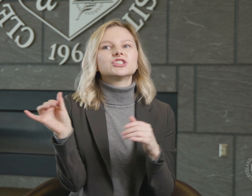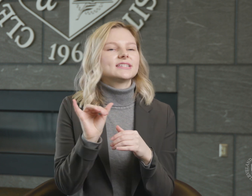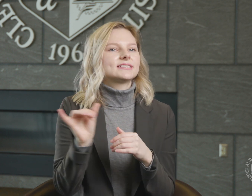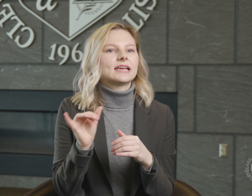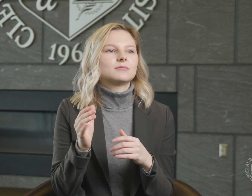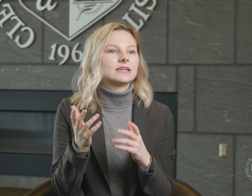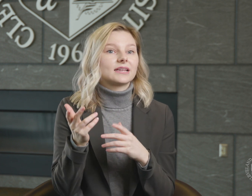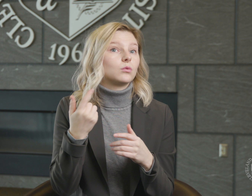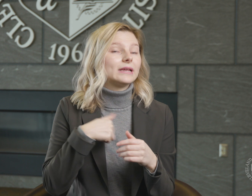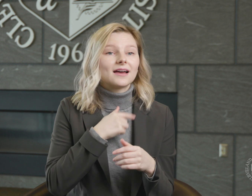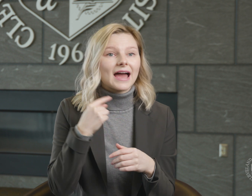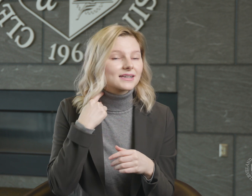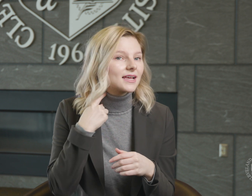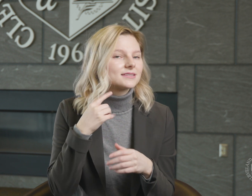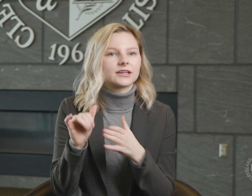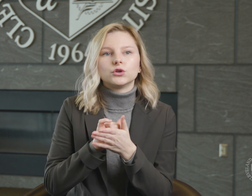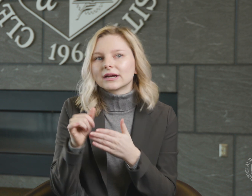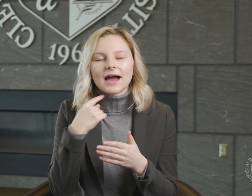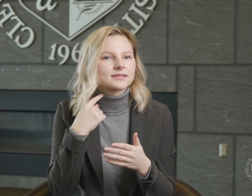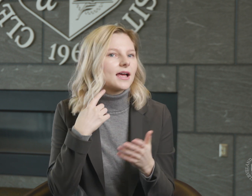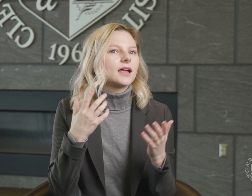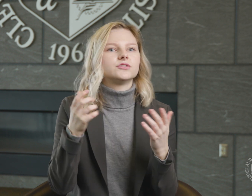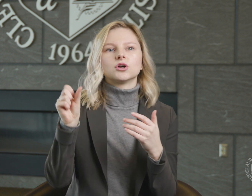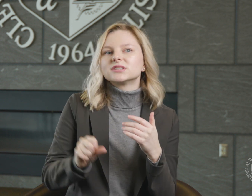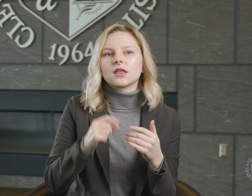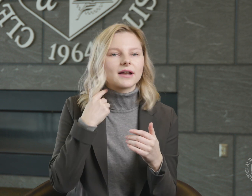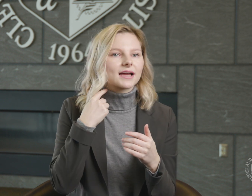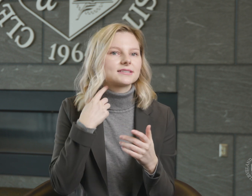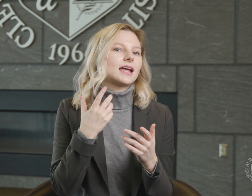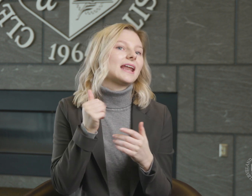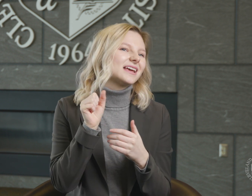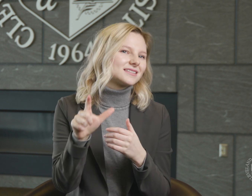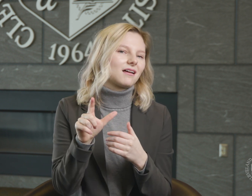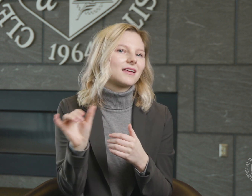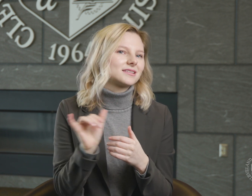just the same is like we have accents like a New York accent you know southern accent ASL has the